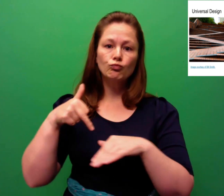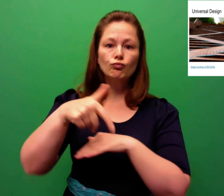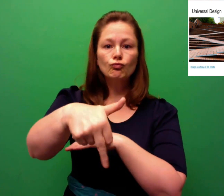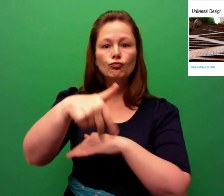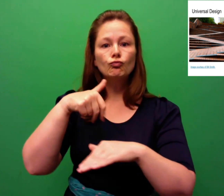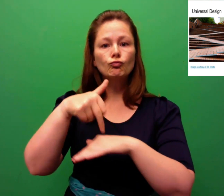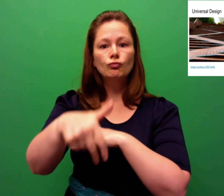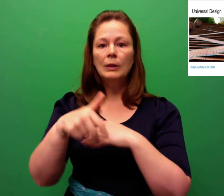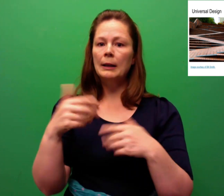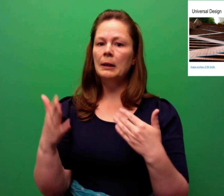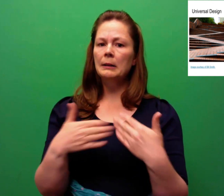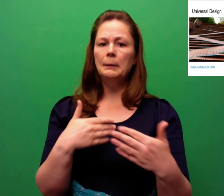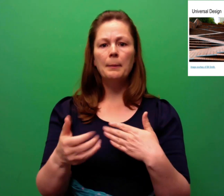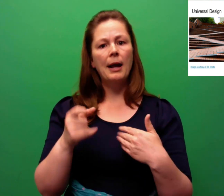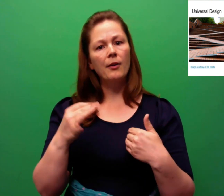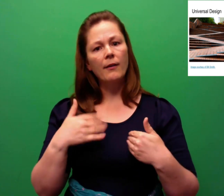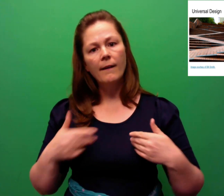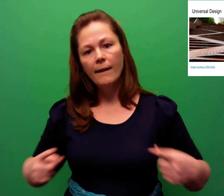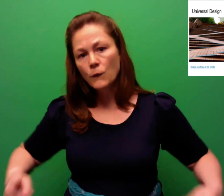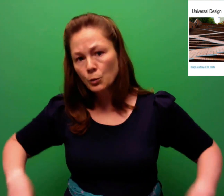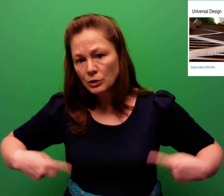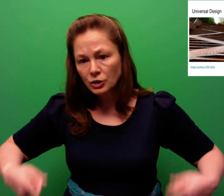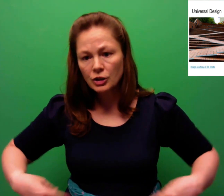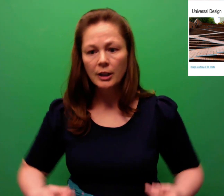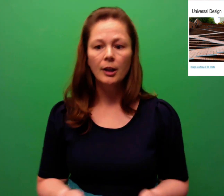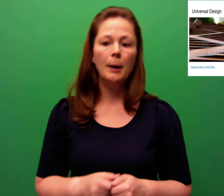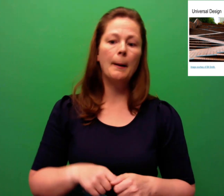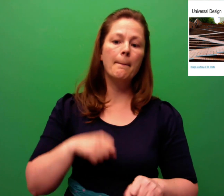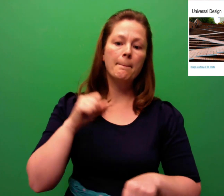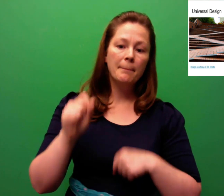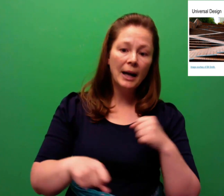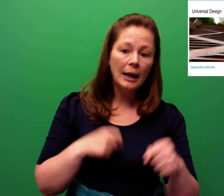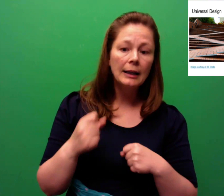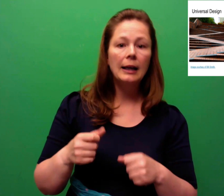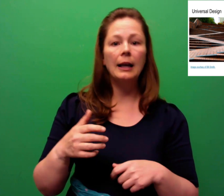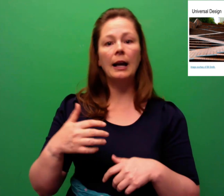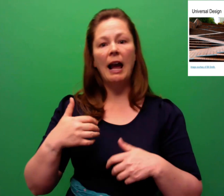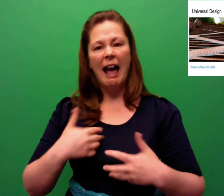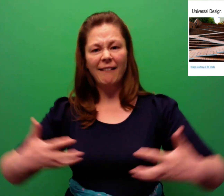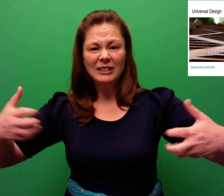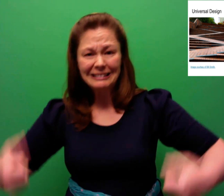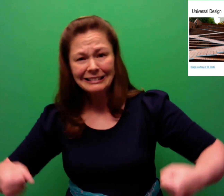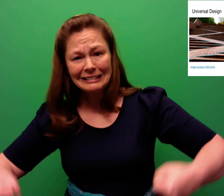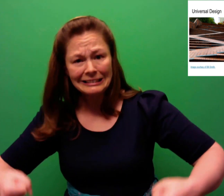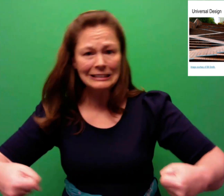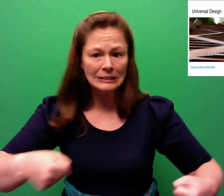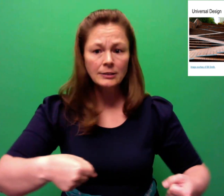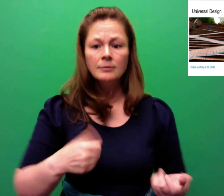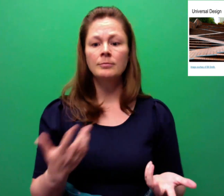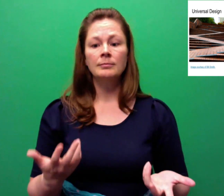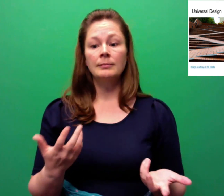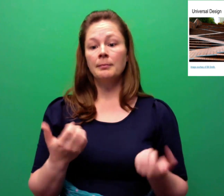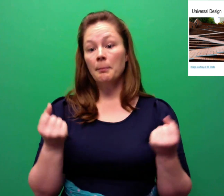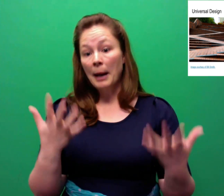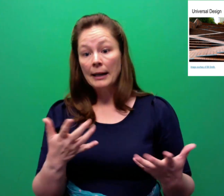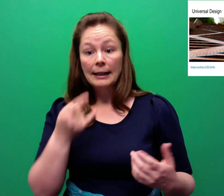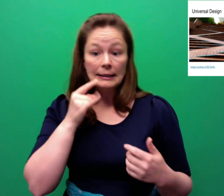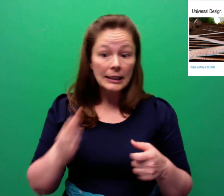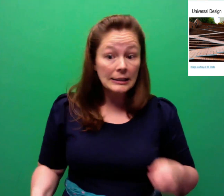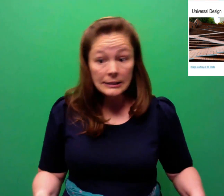of allowing people who use wheelchairs or walkers to enter a building without